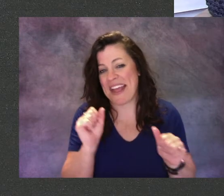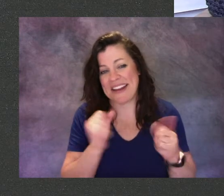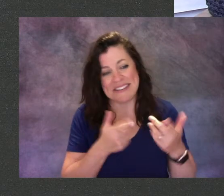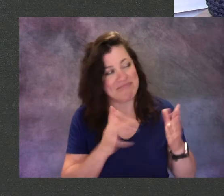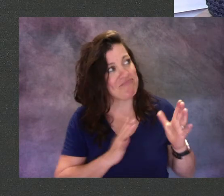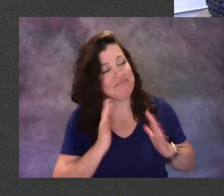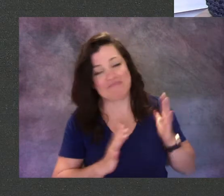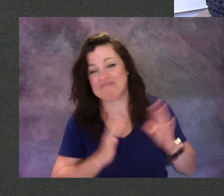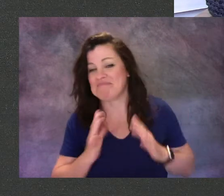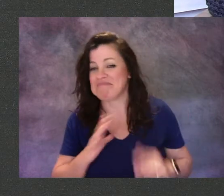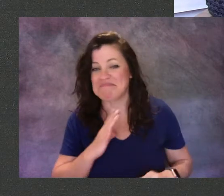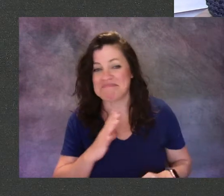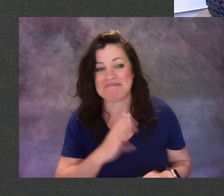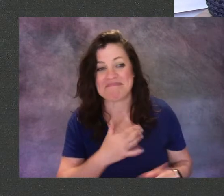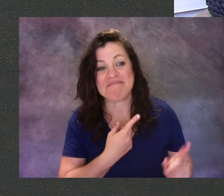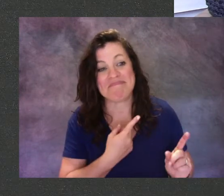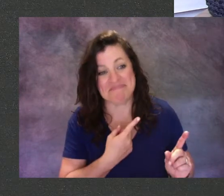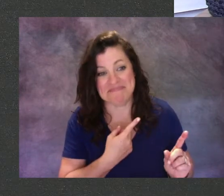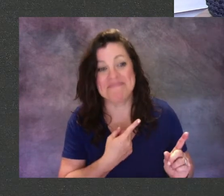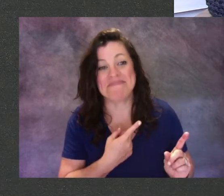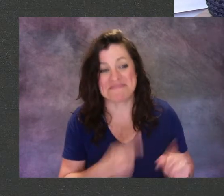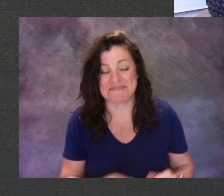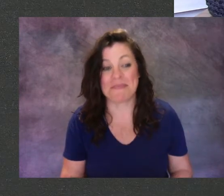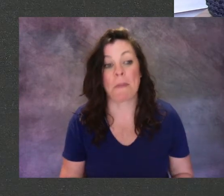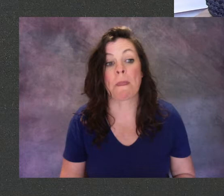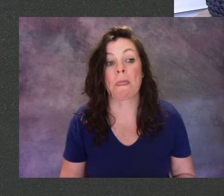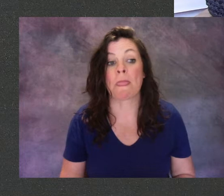And then it's called the kindness or good manner jar.